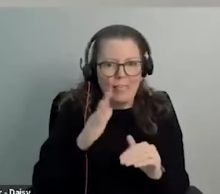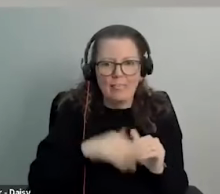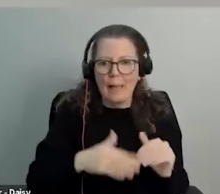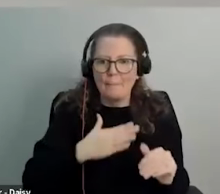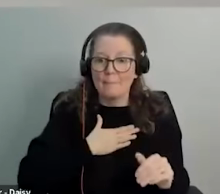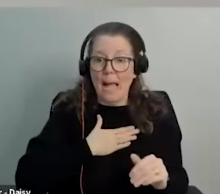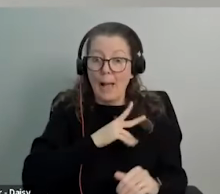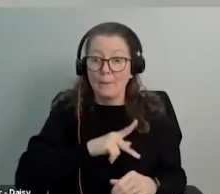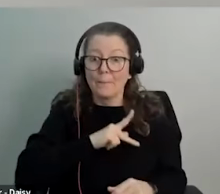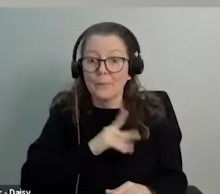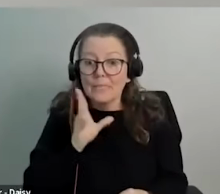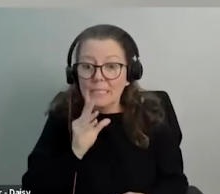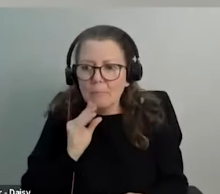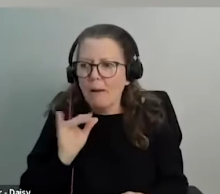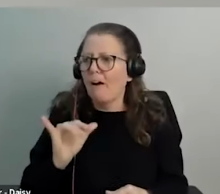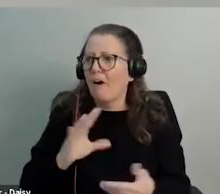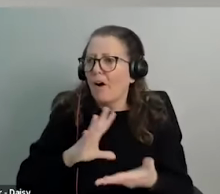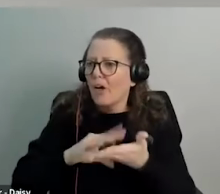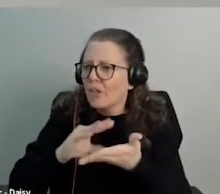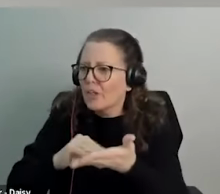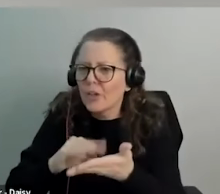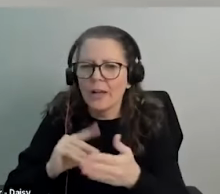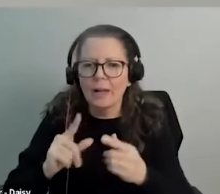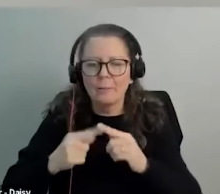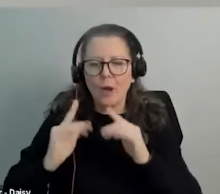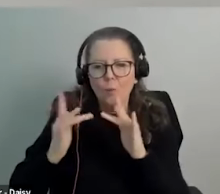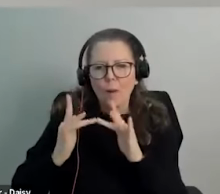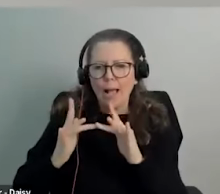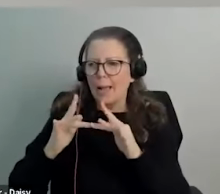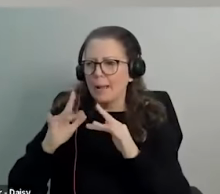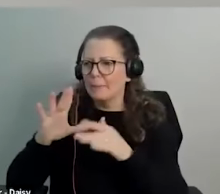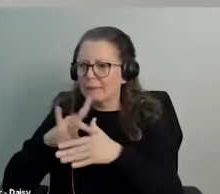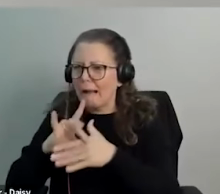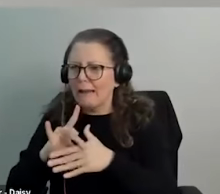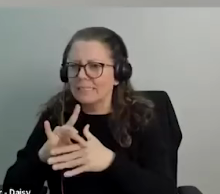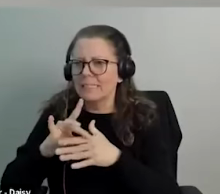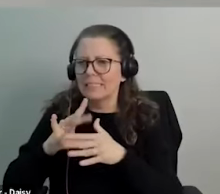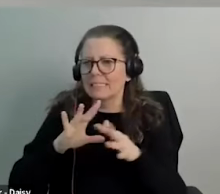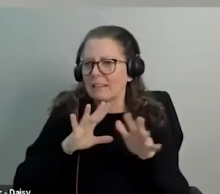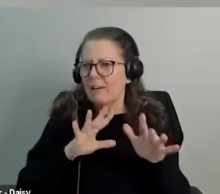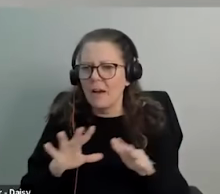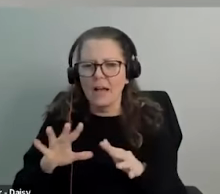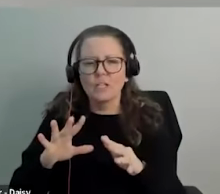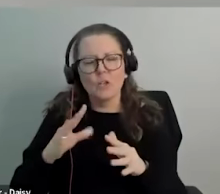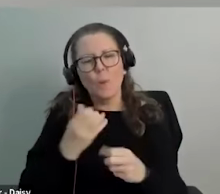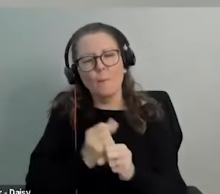and dive into understanding about the web content accessibility guidelines and beyond. So I would say like, pay attention,